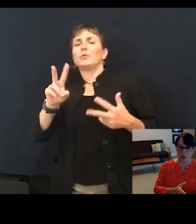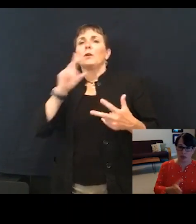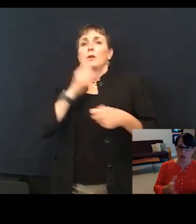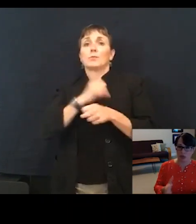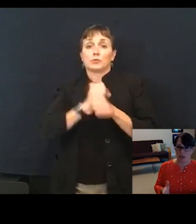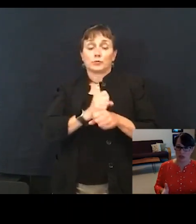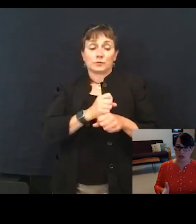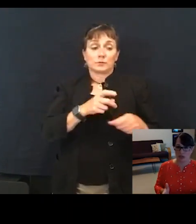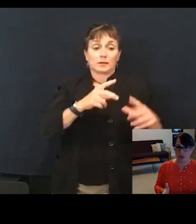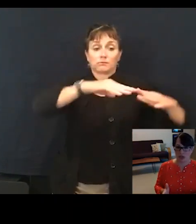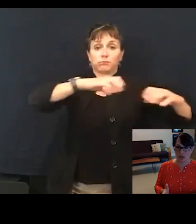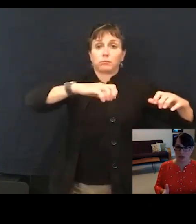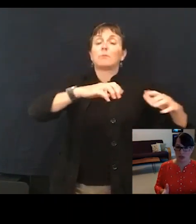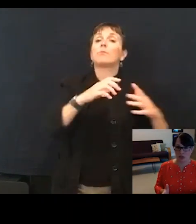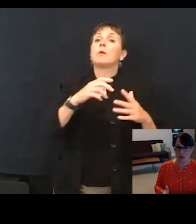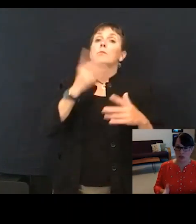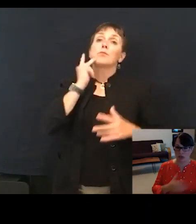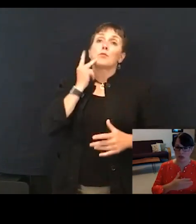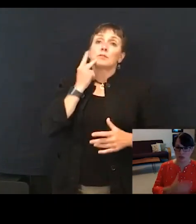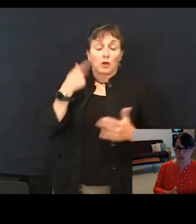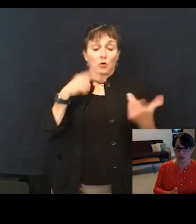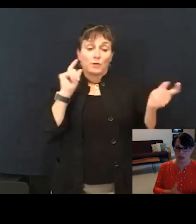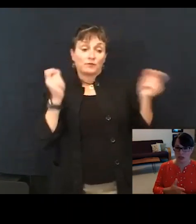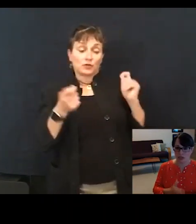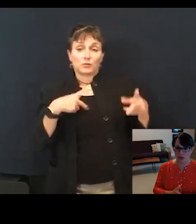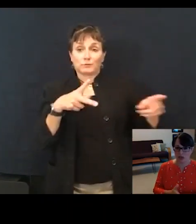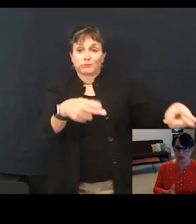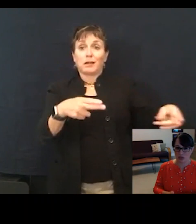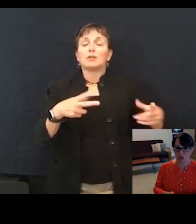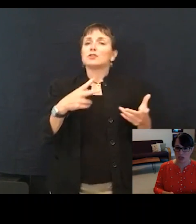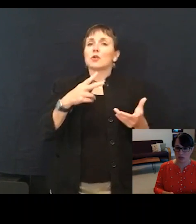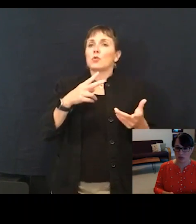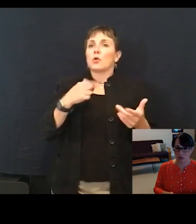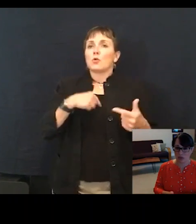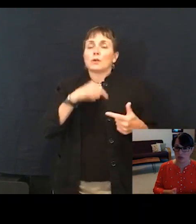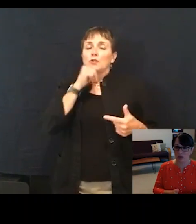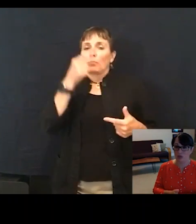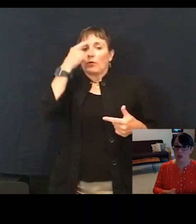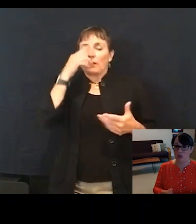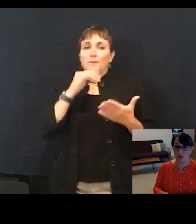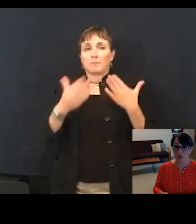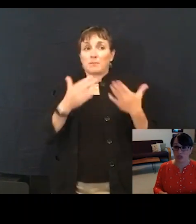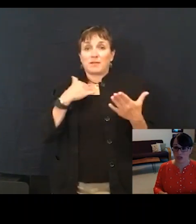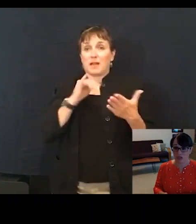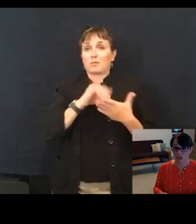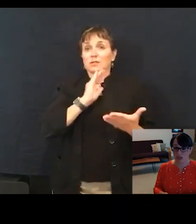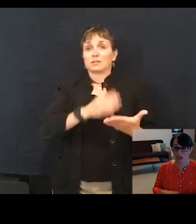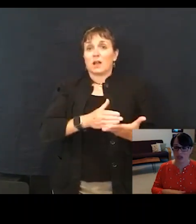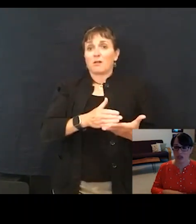we don't necessarily think that we're going to eliminate expression of a truncated protein. We just hope that it won't be toxic.